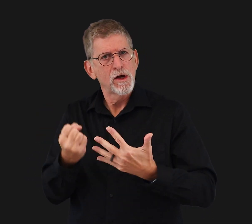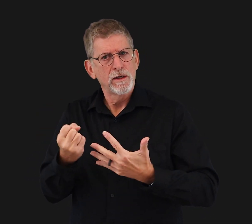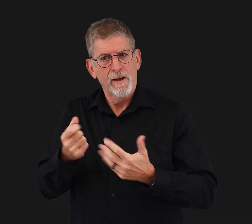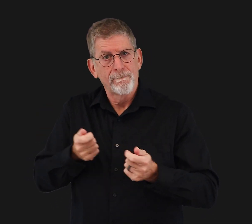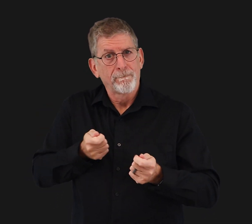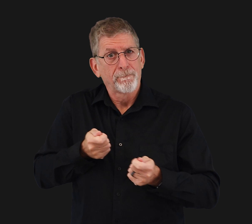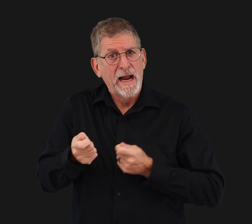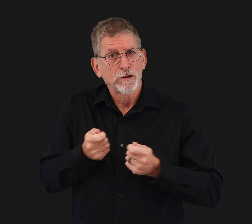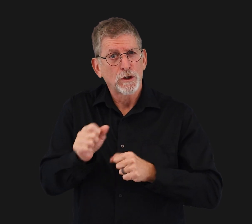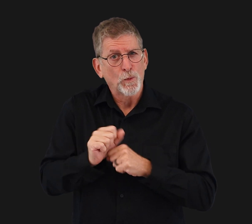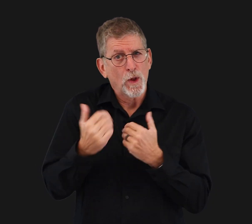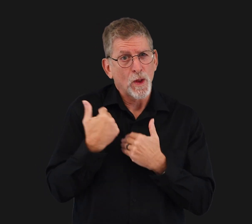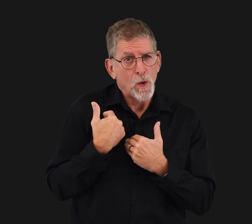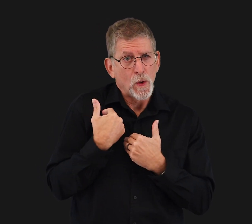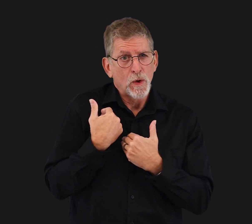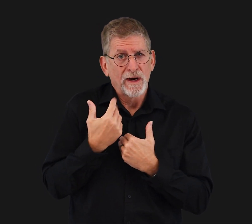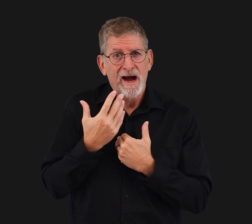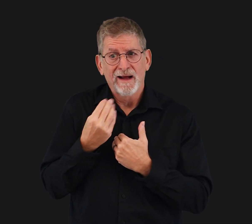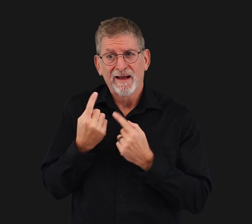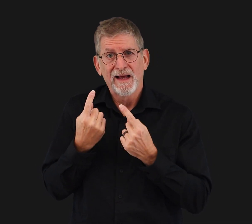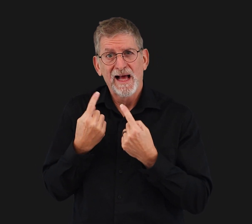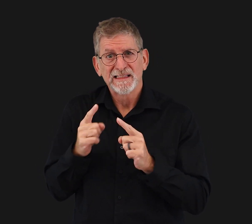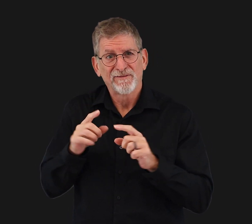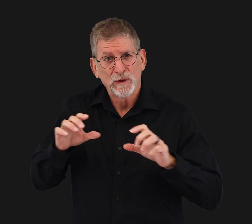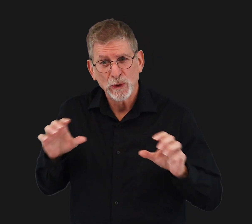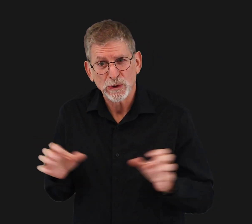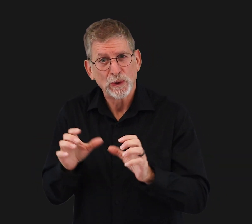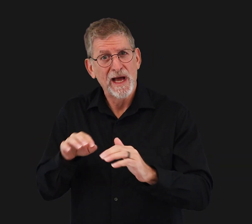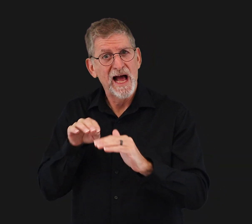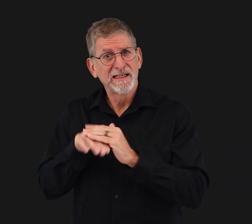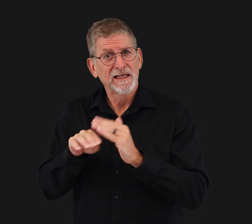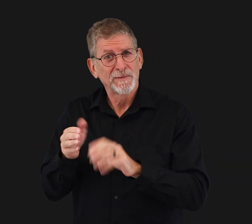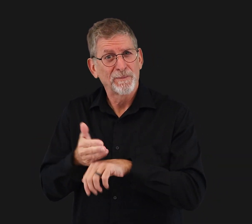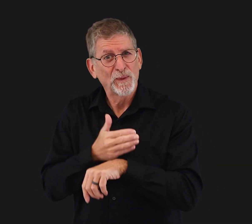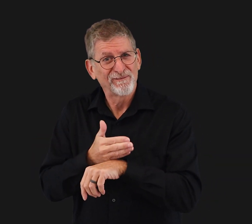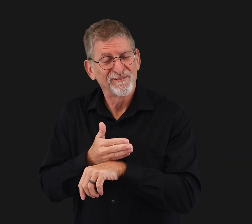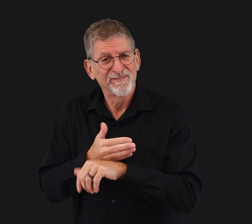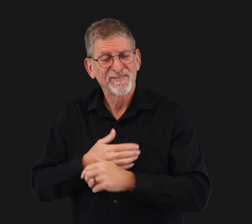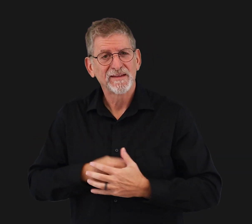manage workloads and effectively execute accessibility improvements